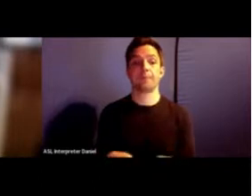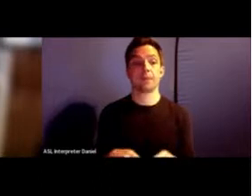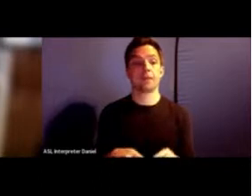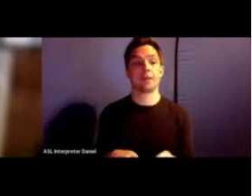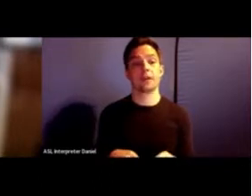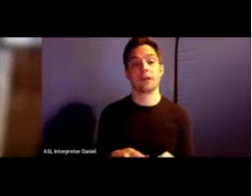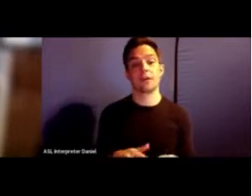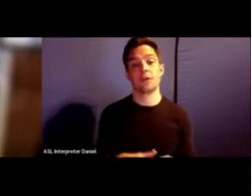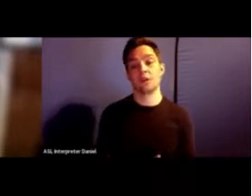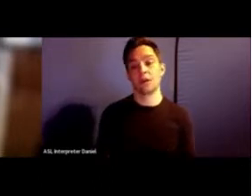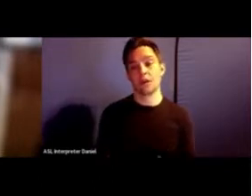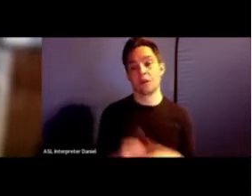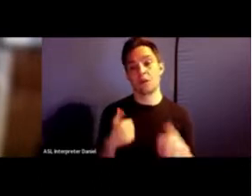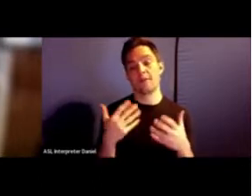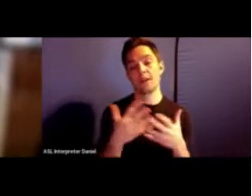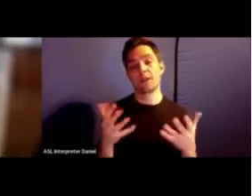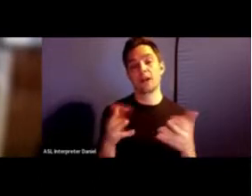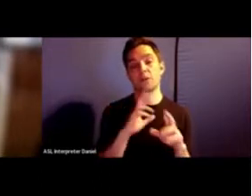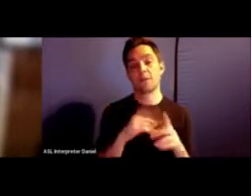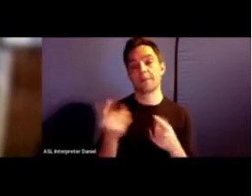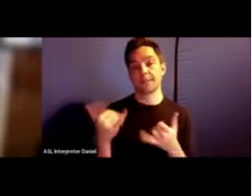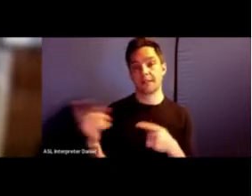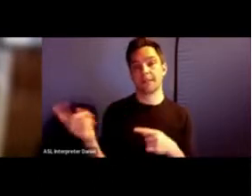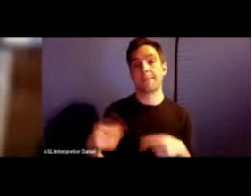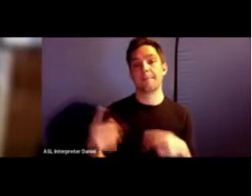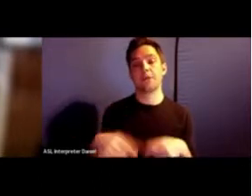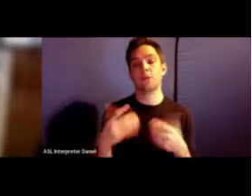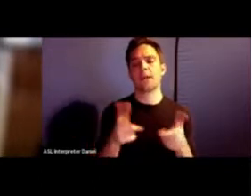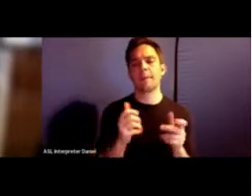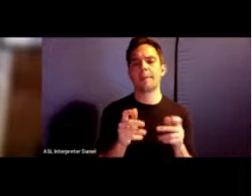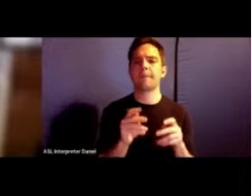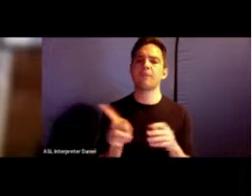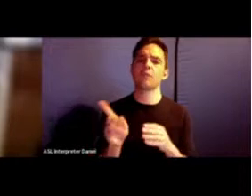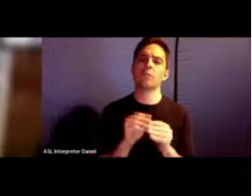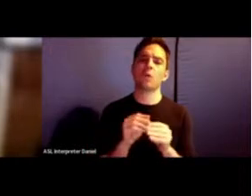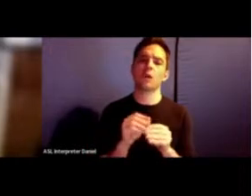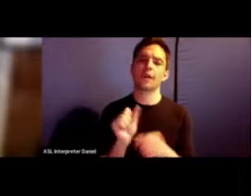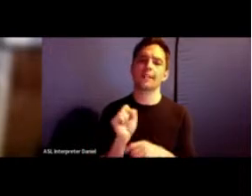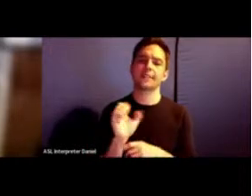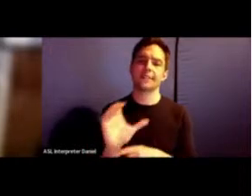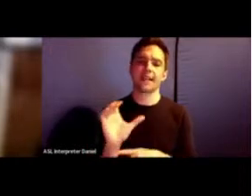number of responses still coming in. We'll give people another few seconds to to respond.